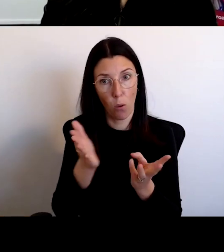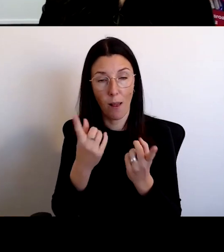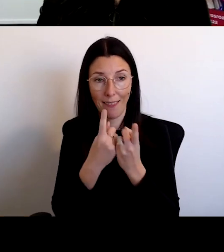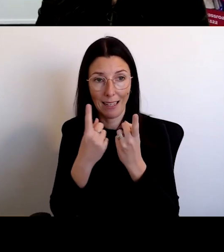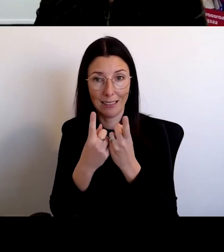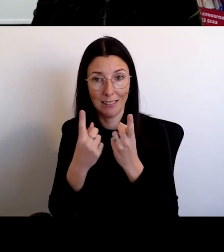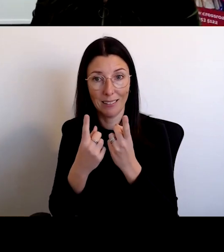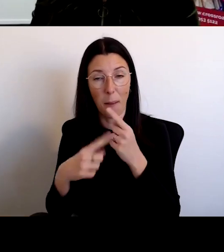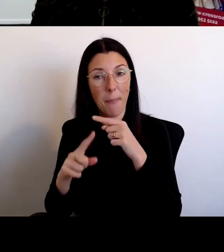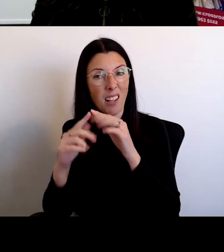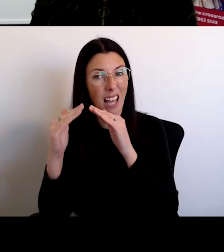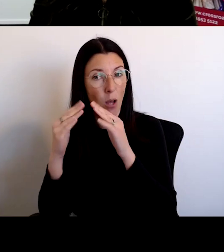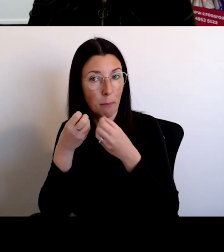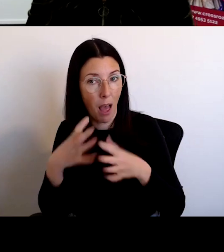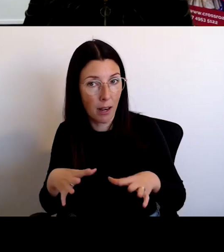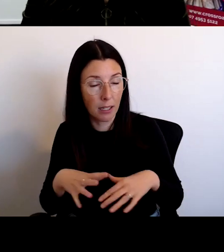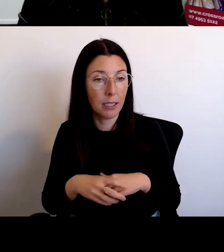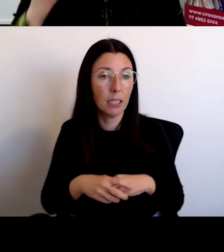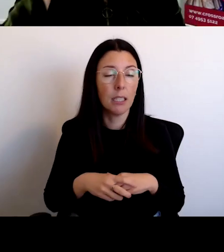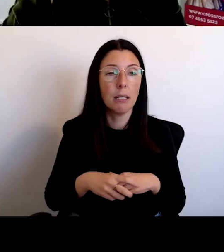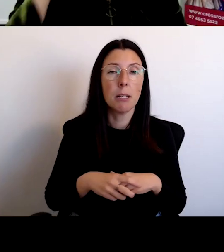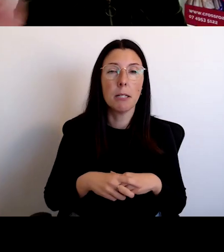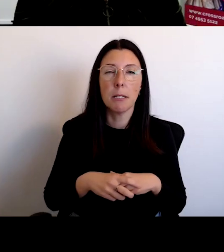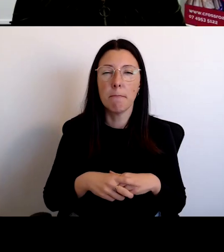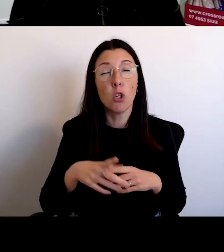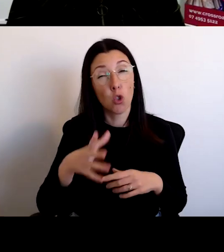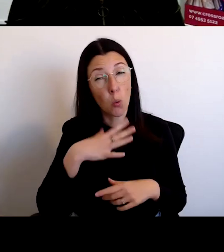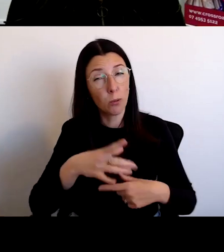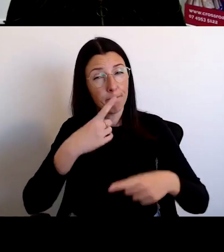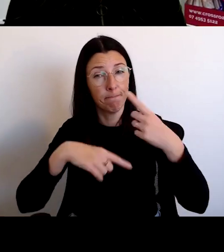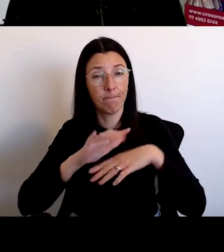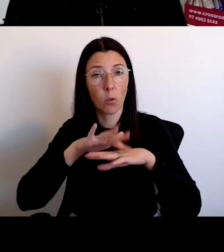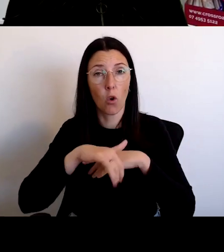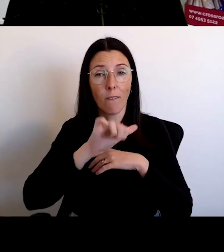targeting individuals, do you want to step us through your campaign strategy? I know there